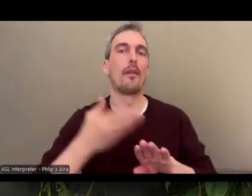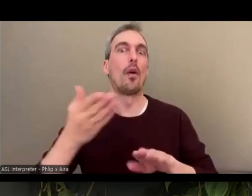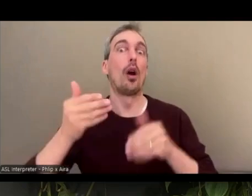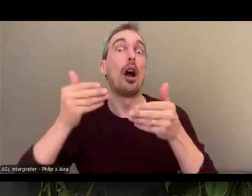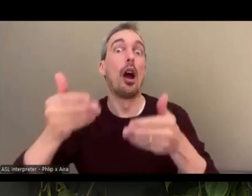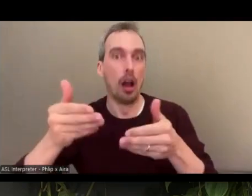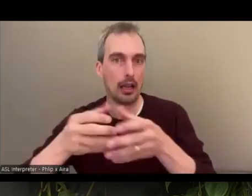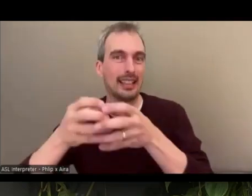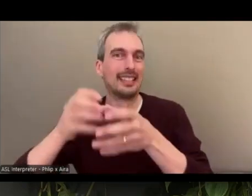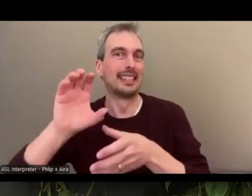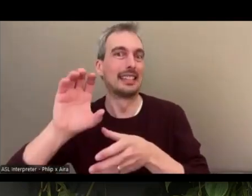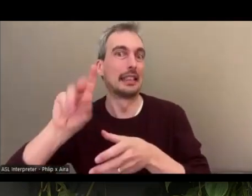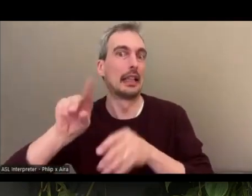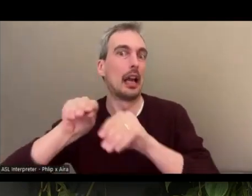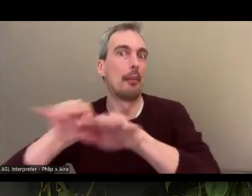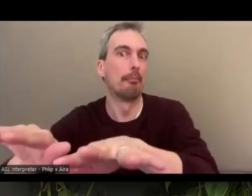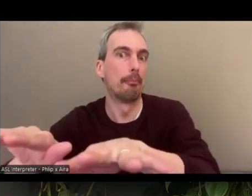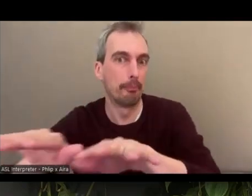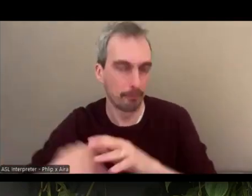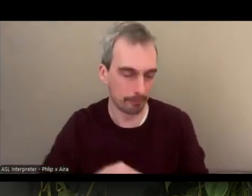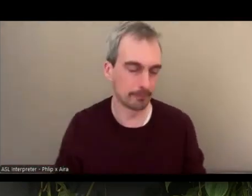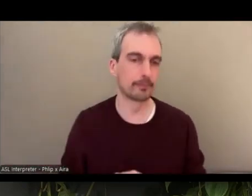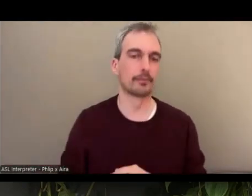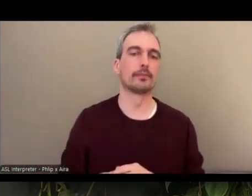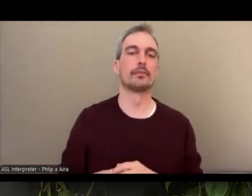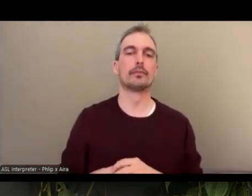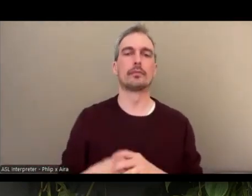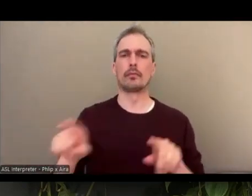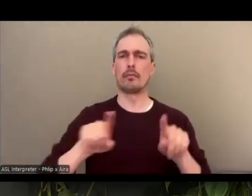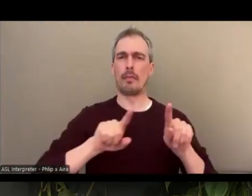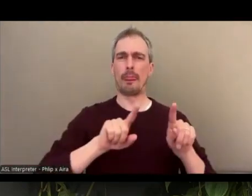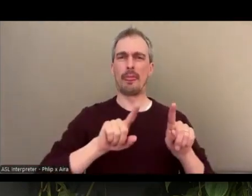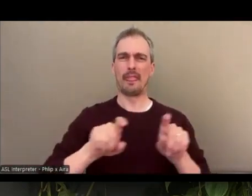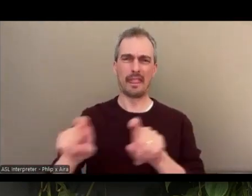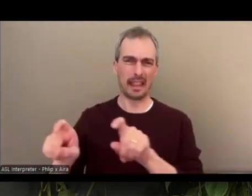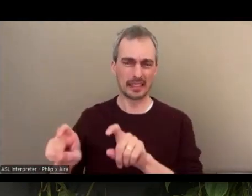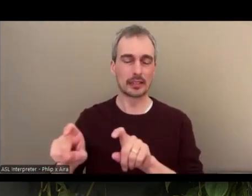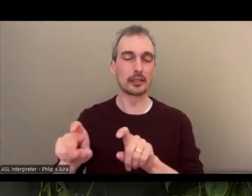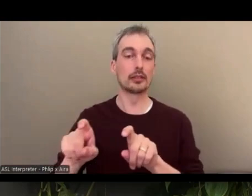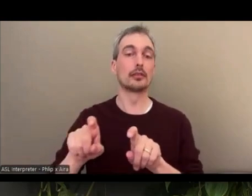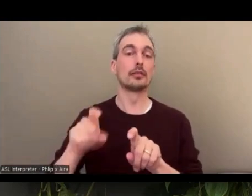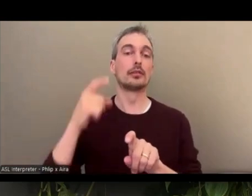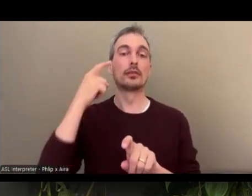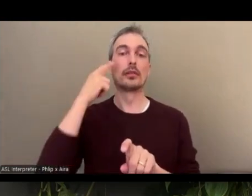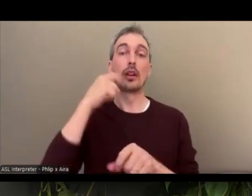The earliest of these tests really were intended to ensure the correct inputs and outputs for a system.